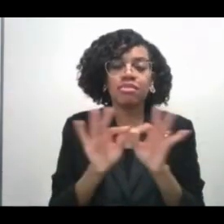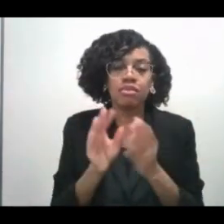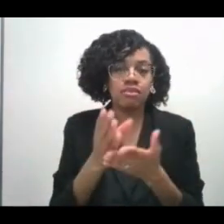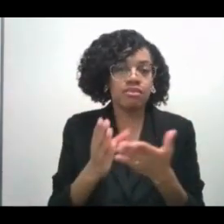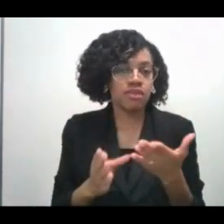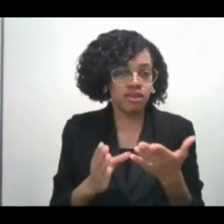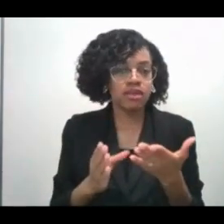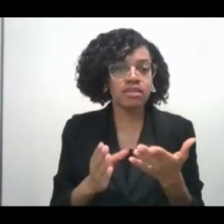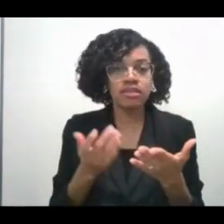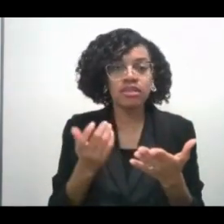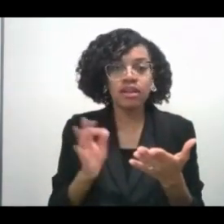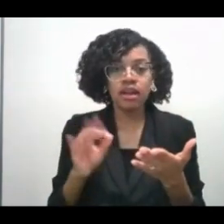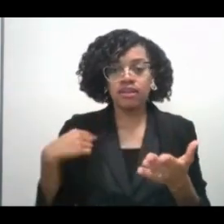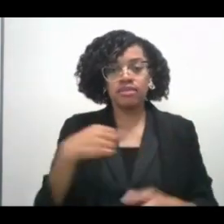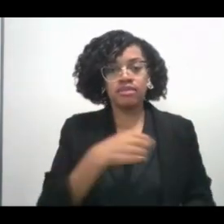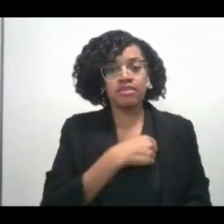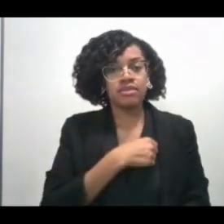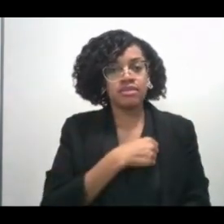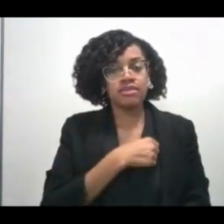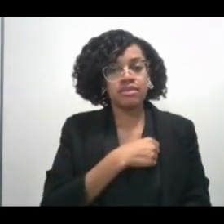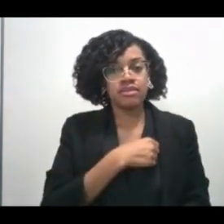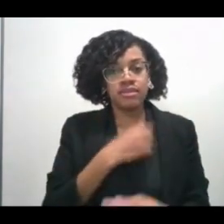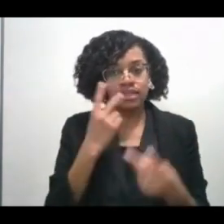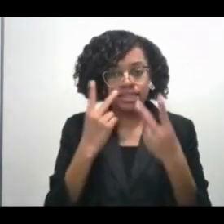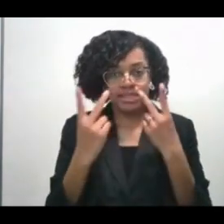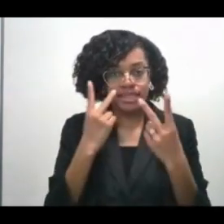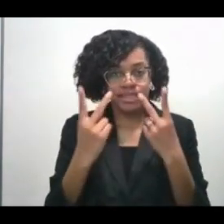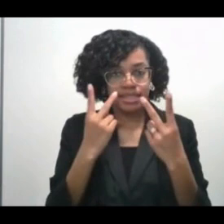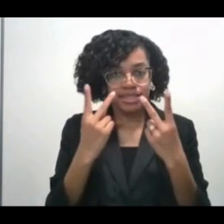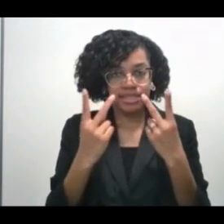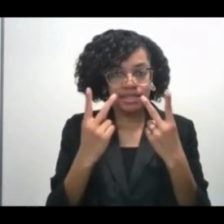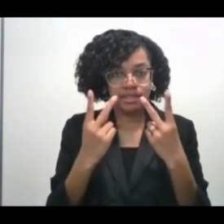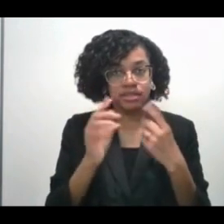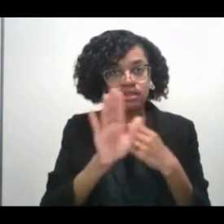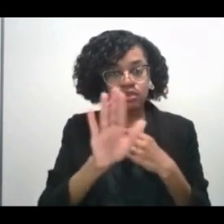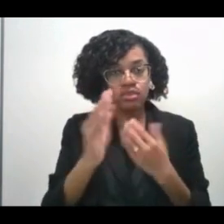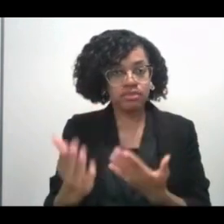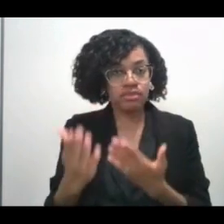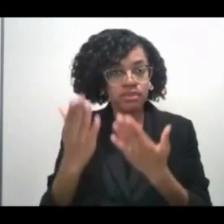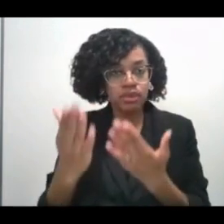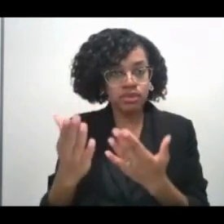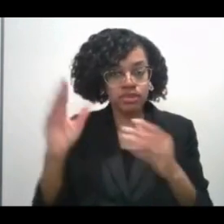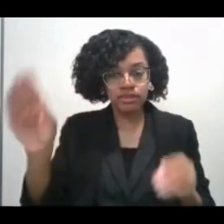demonstrating to the reviewers that your proposal will be able